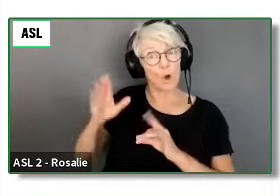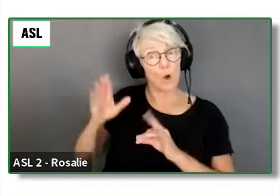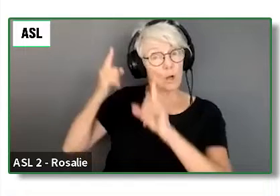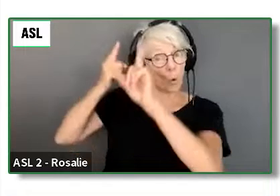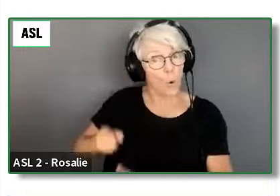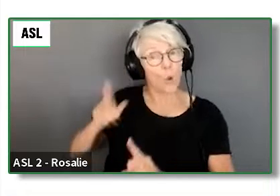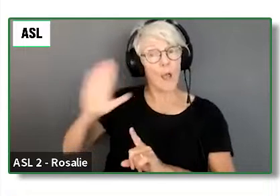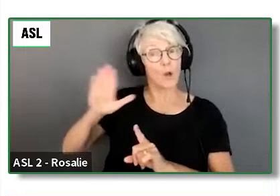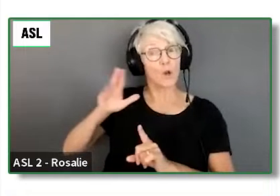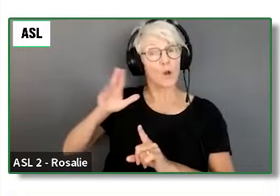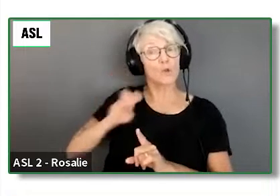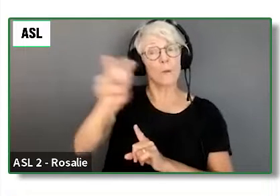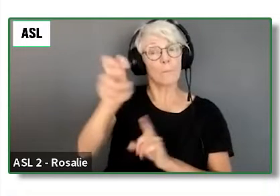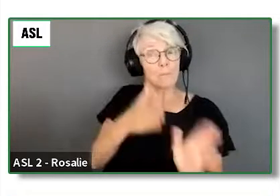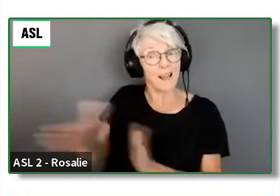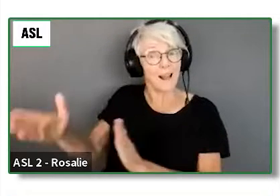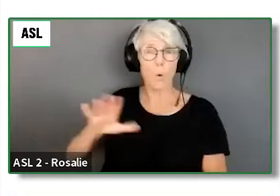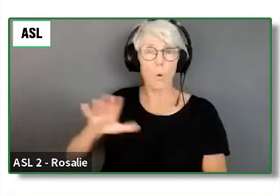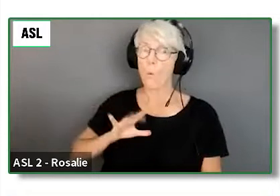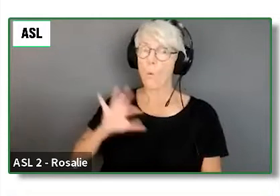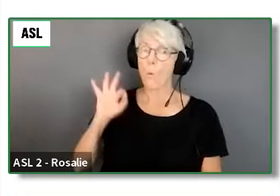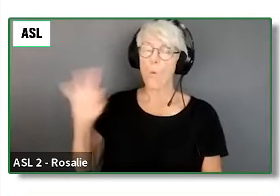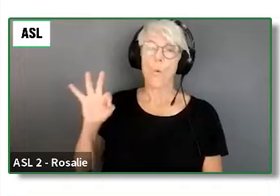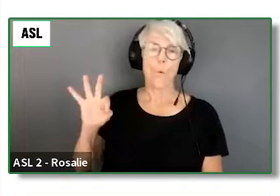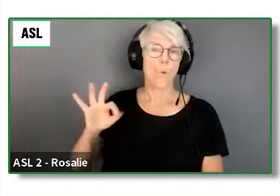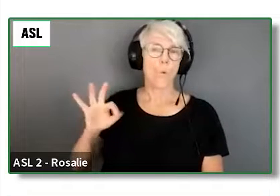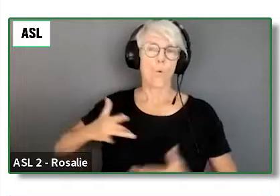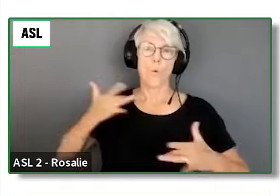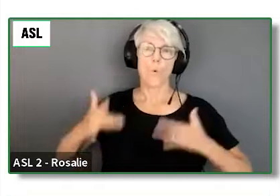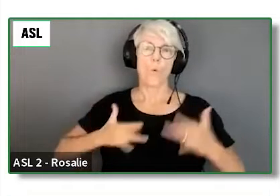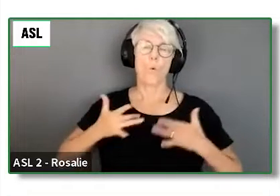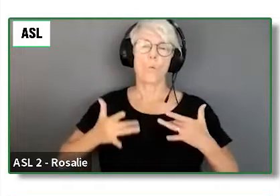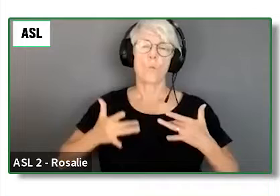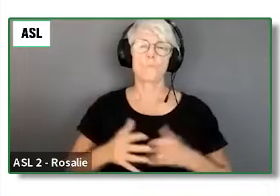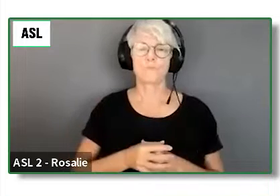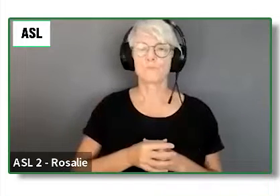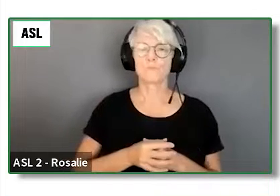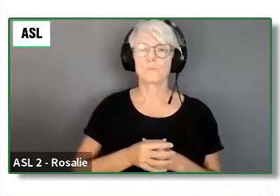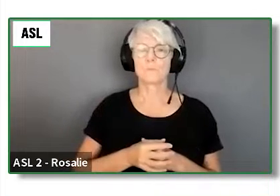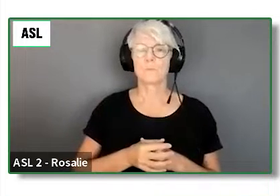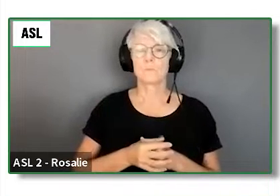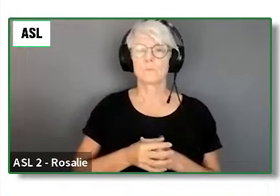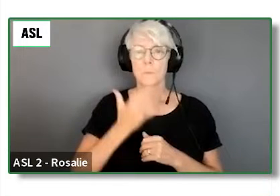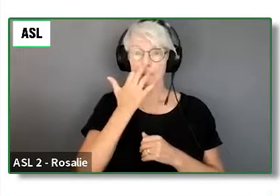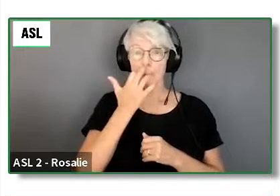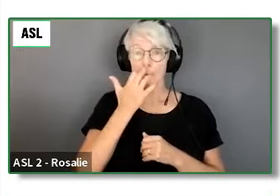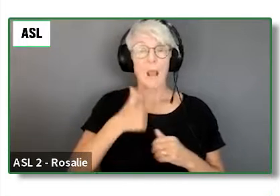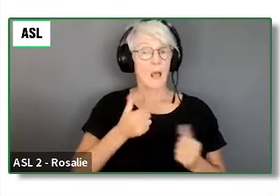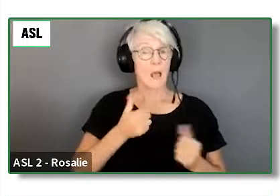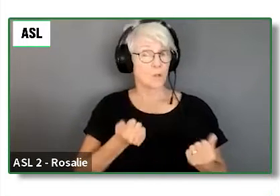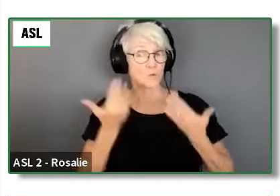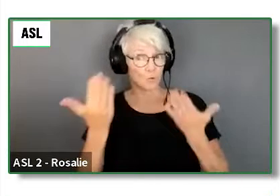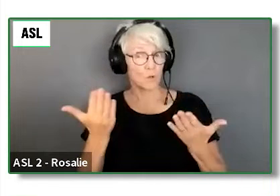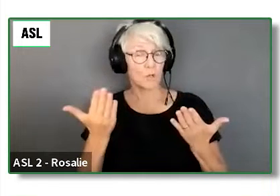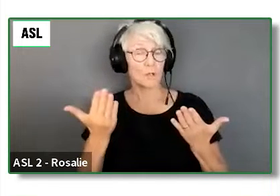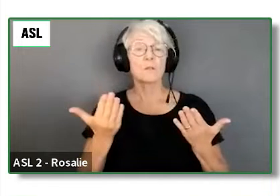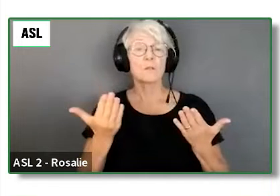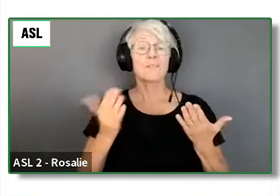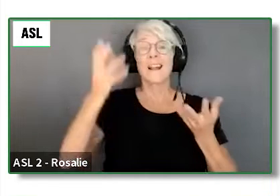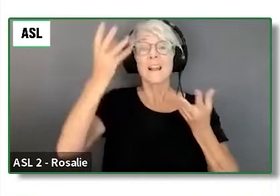one of the issues they were going to be addressing. So I even suggest that it's the information barrier is the easiest and